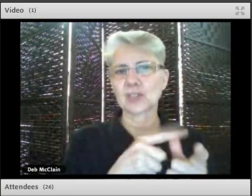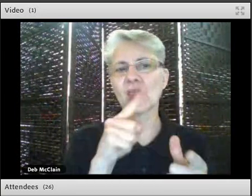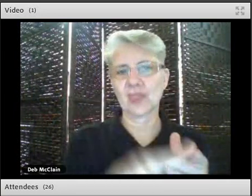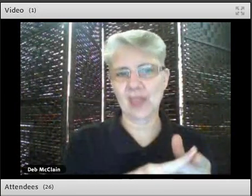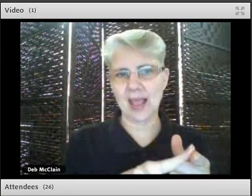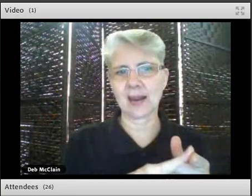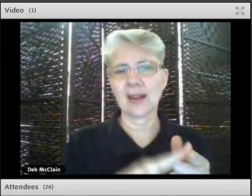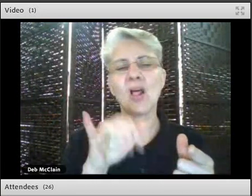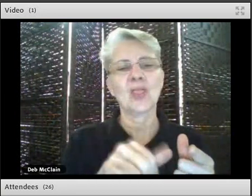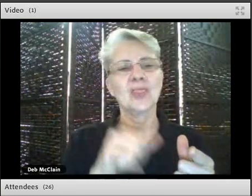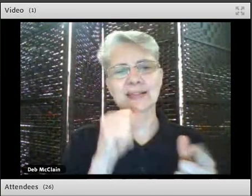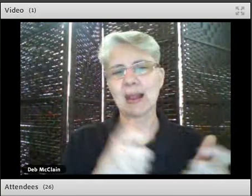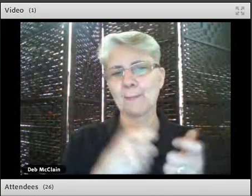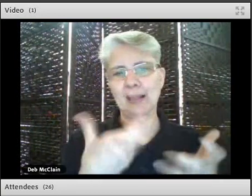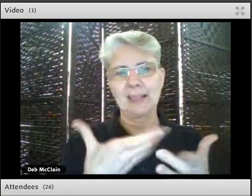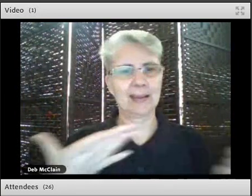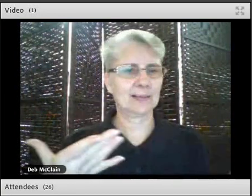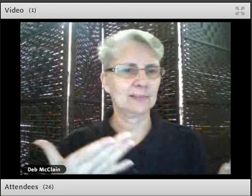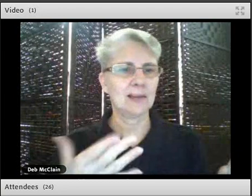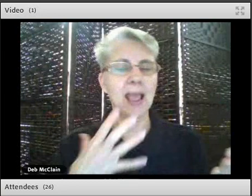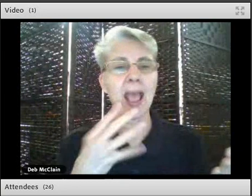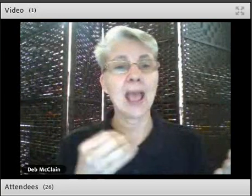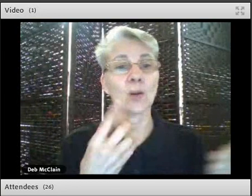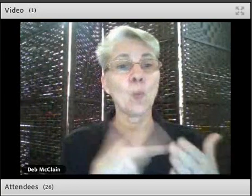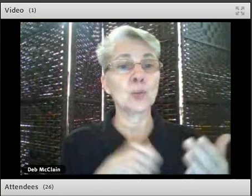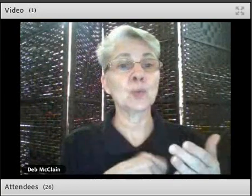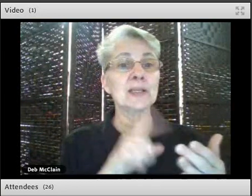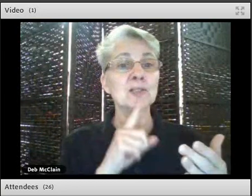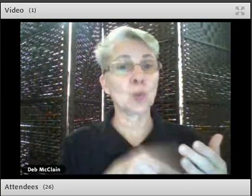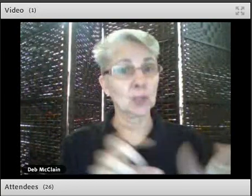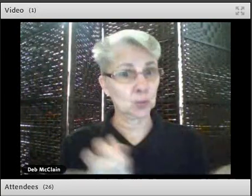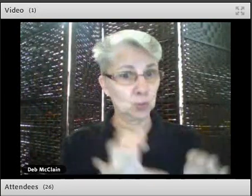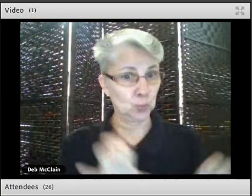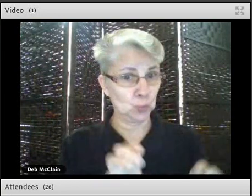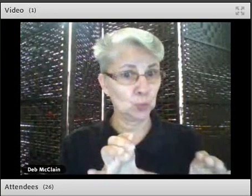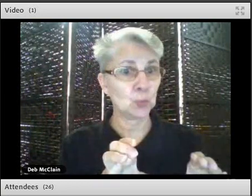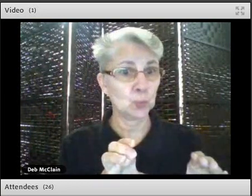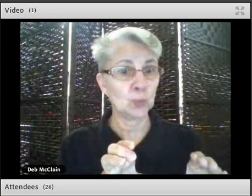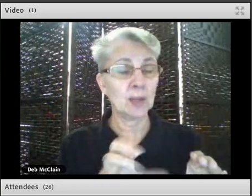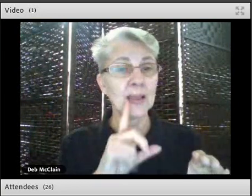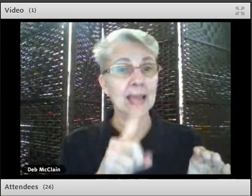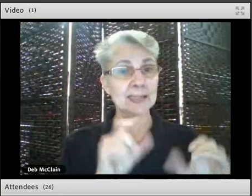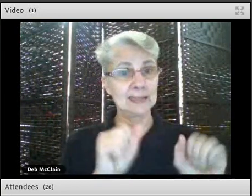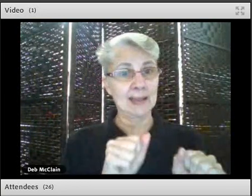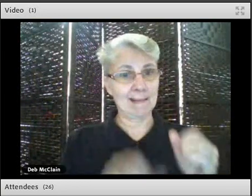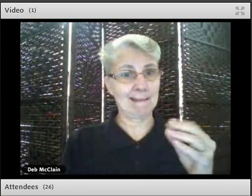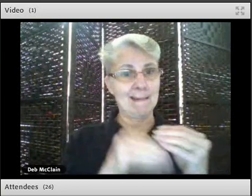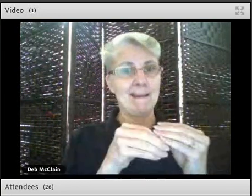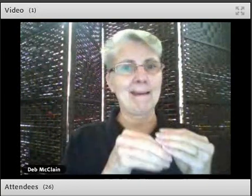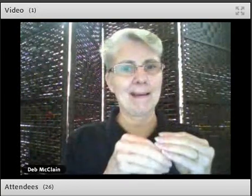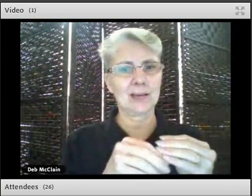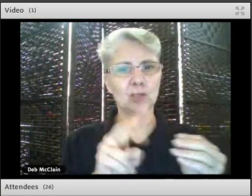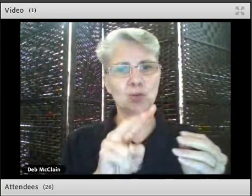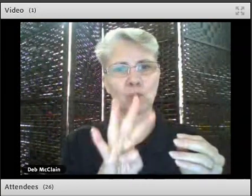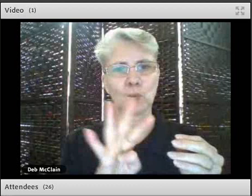for example, that has... You know, you could add subfield I --